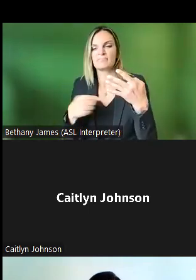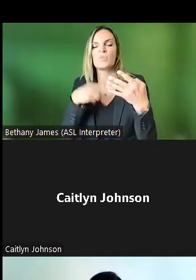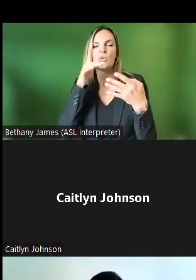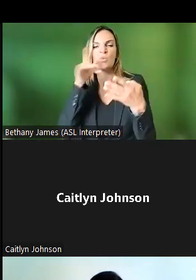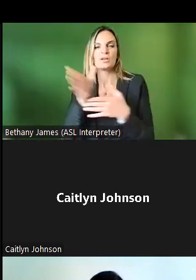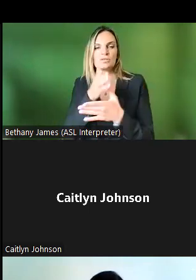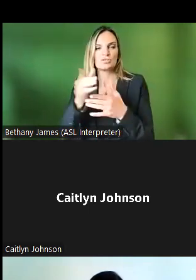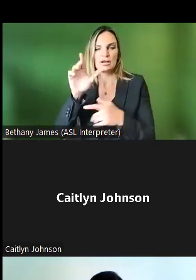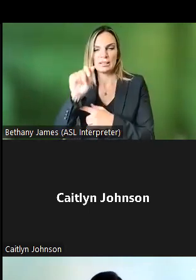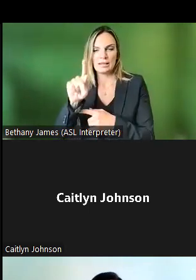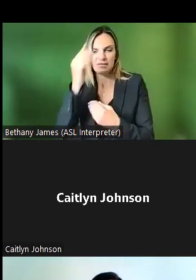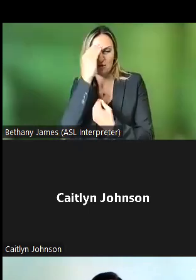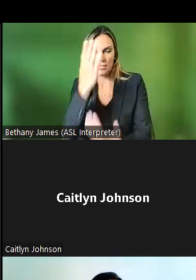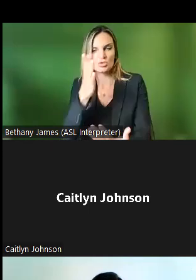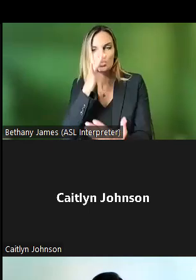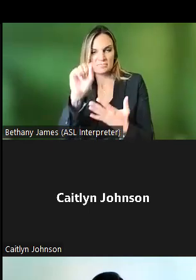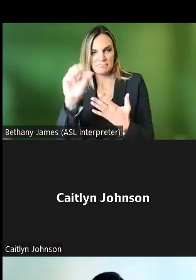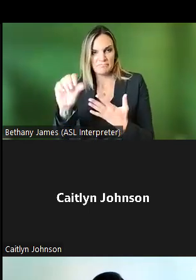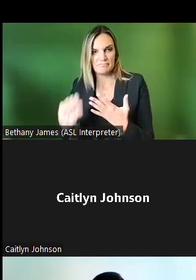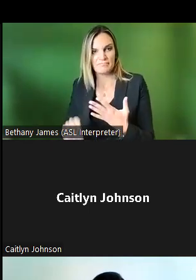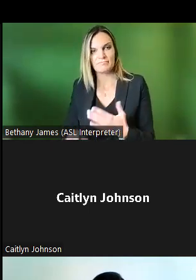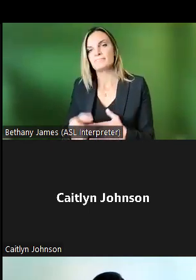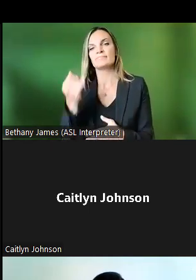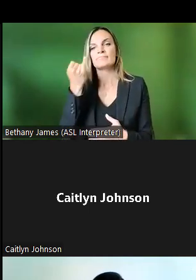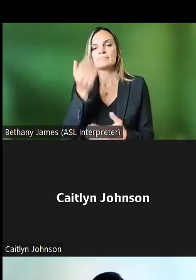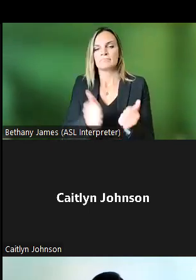Most of you have received them if you've gotten the fliers from our office as well.